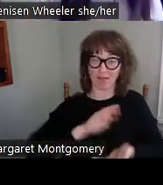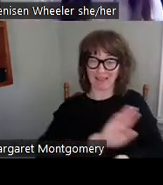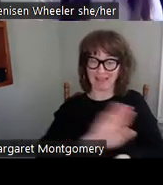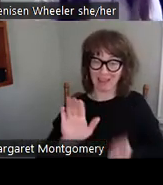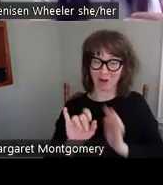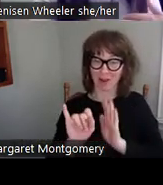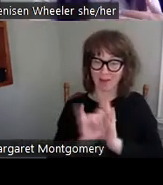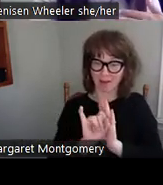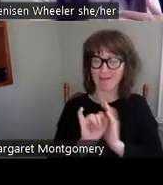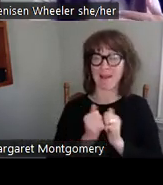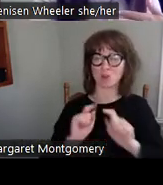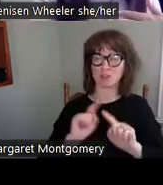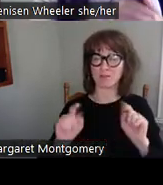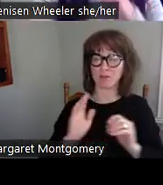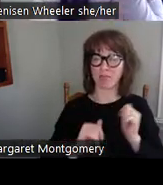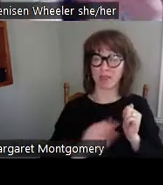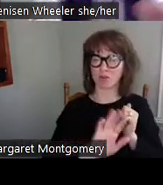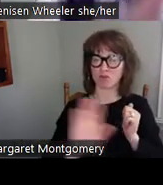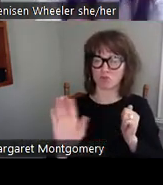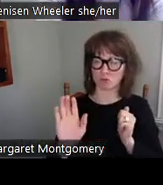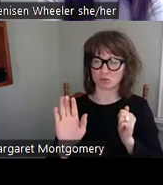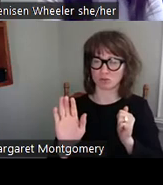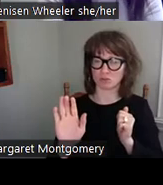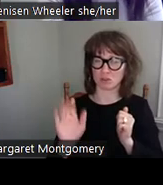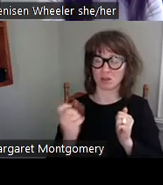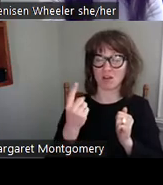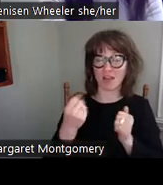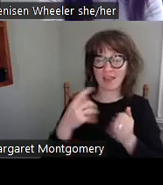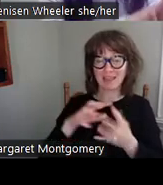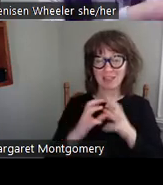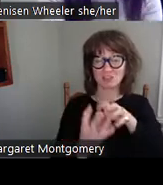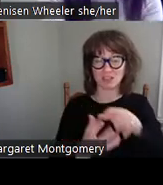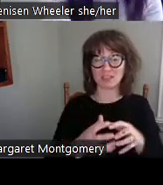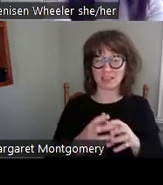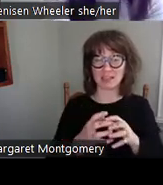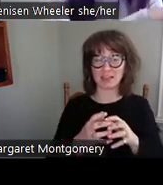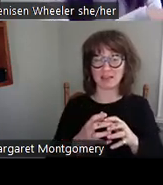from the world? How do these intersecting forms of impression impact their lives and